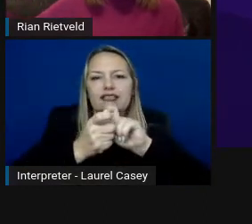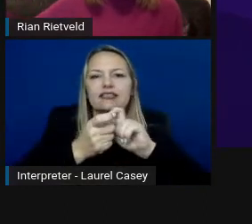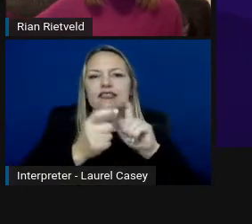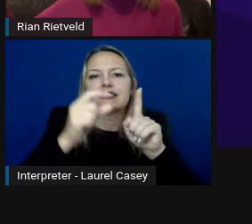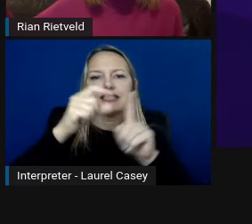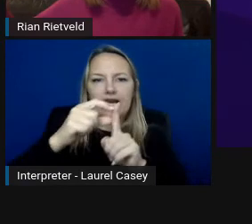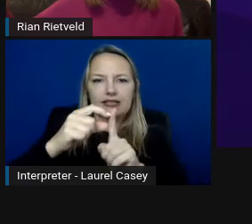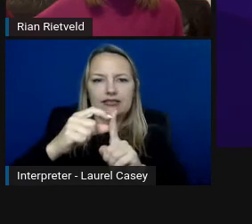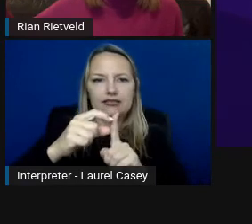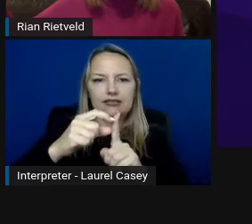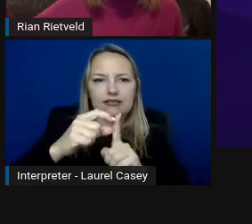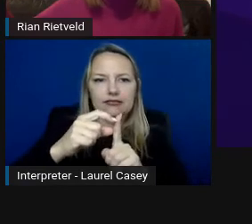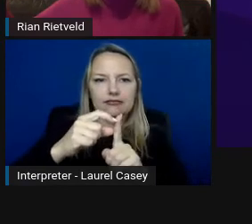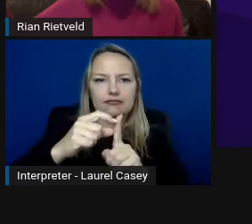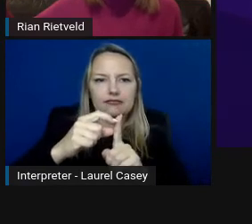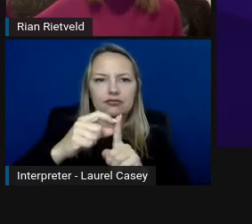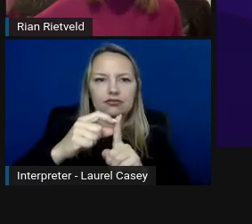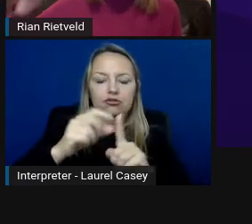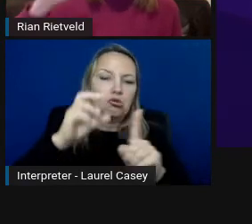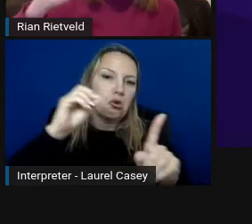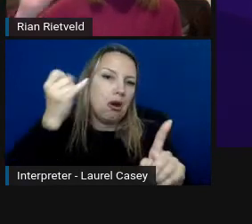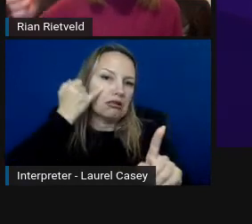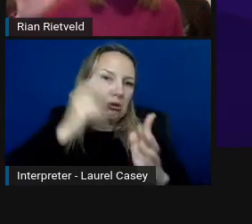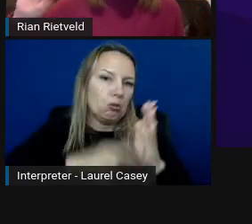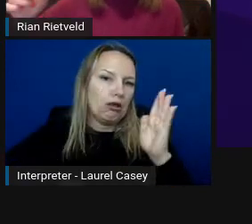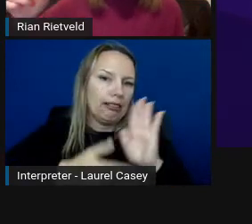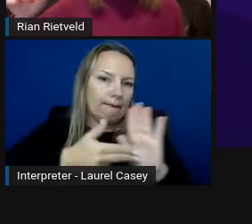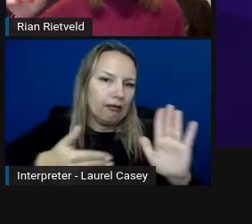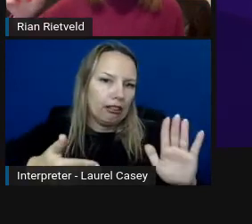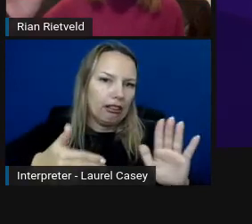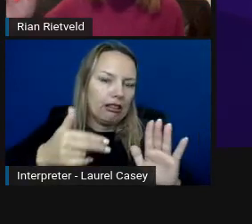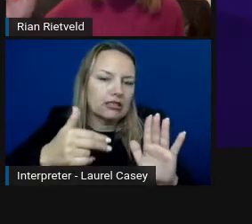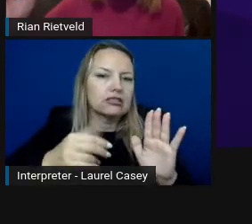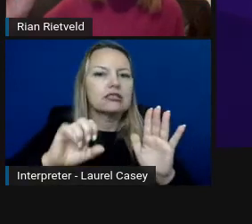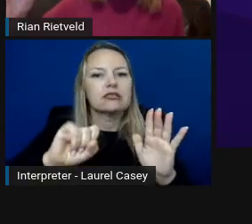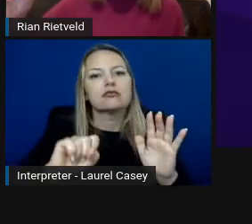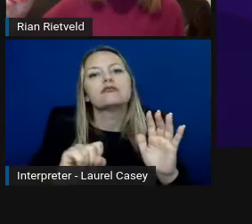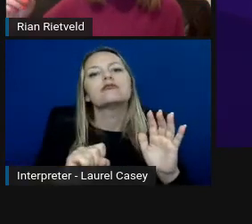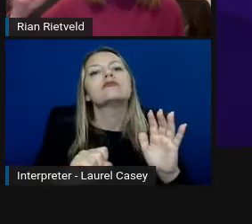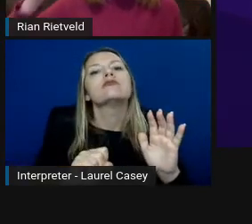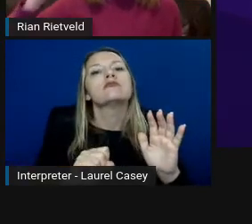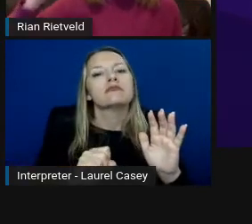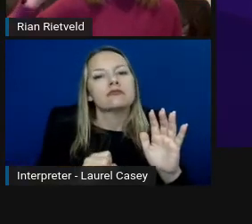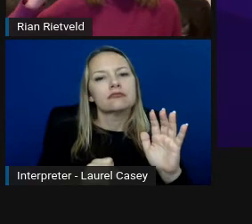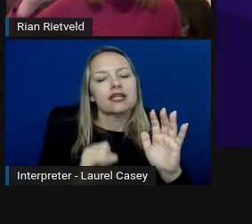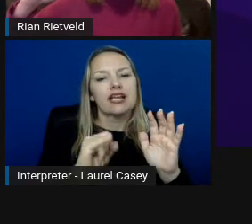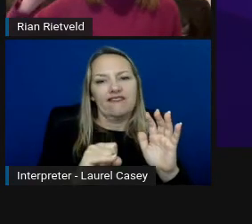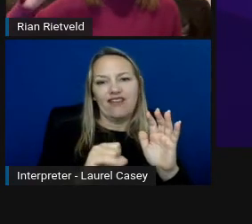I have no idea what the label is. If there's a proper label input relation, then it says,